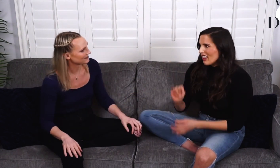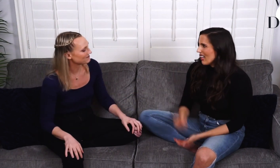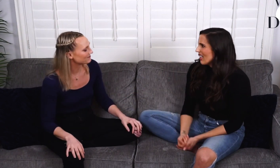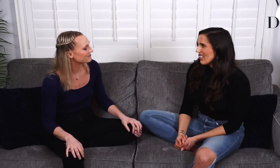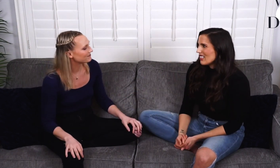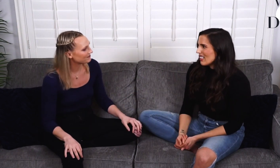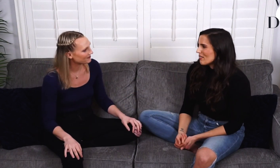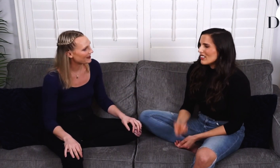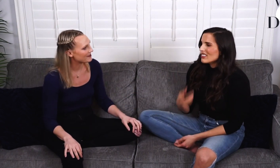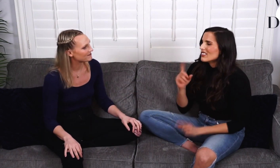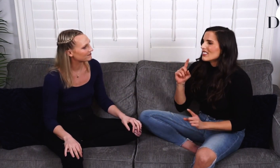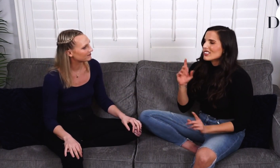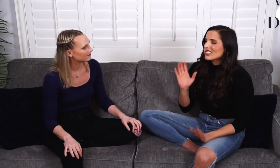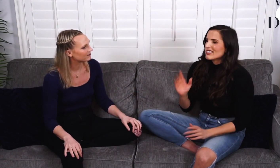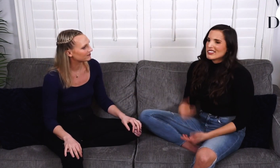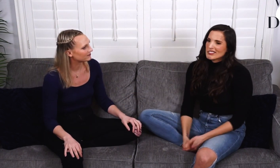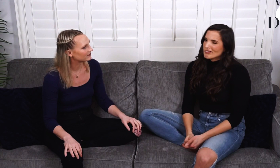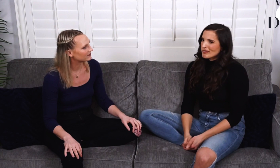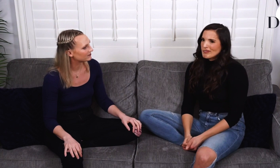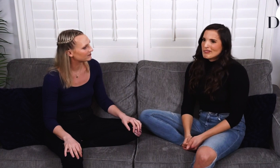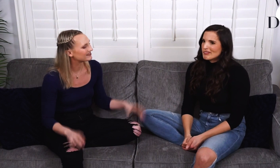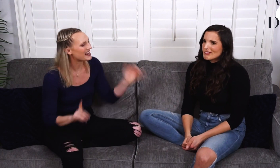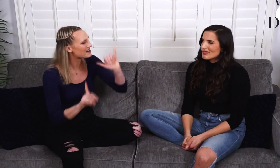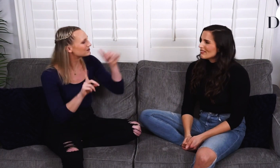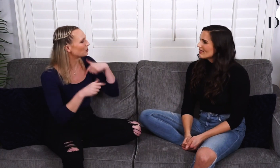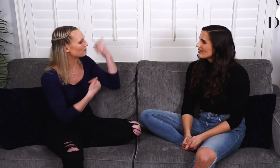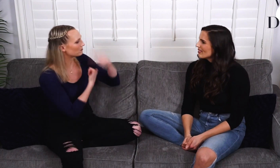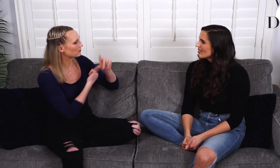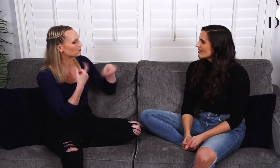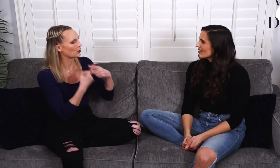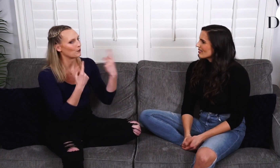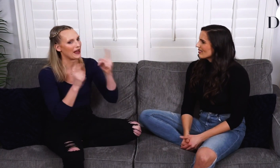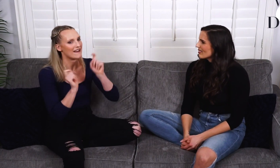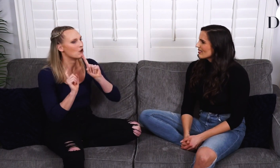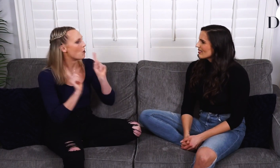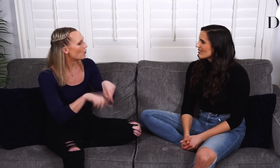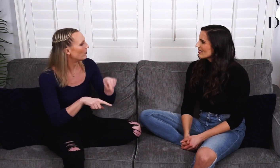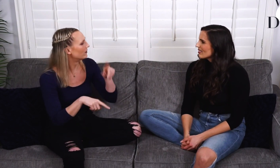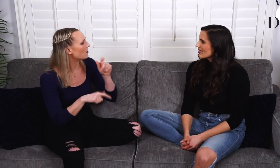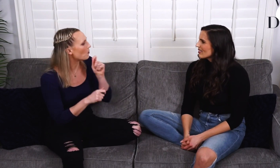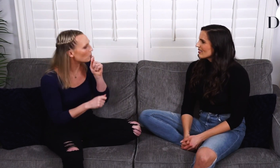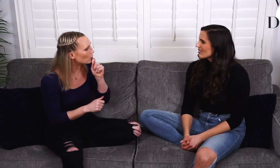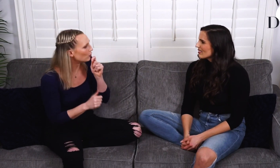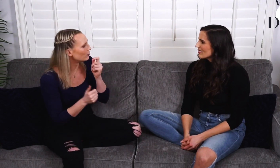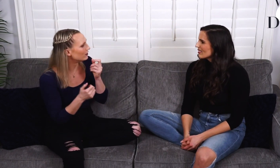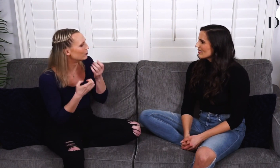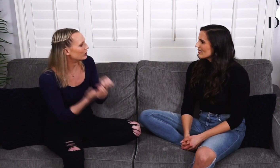end of the day it's always worth it. Just... yeah. I also remember when we had to order the audio